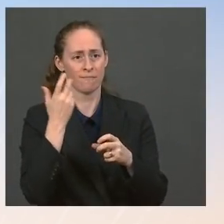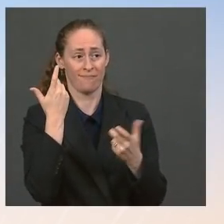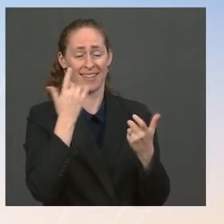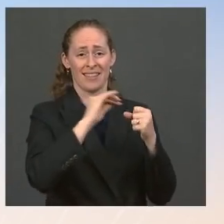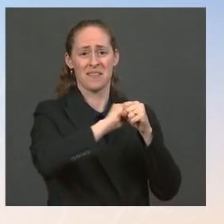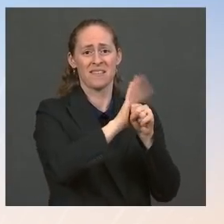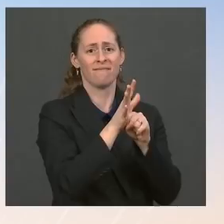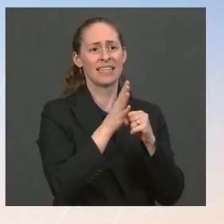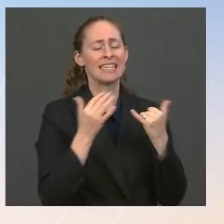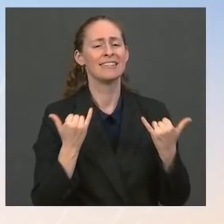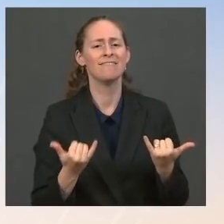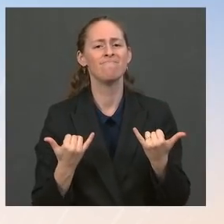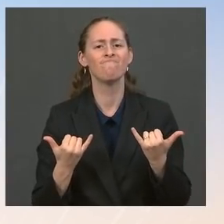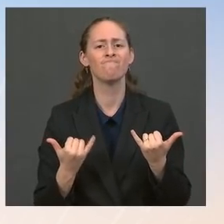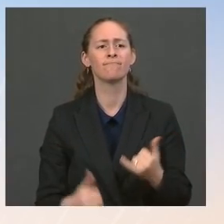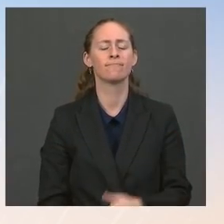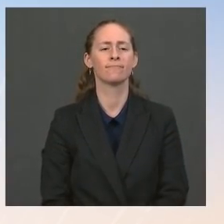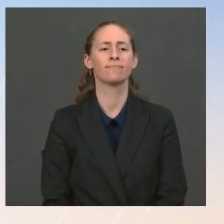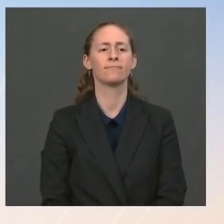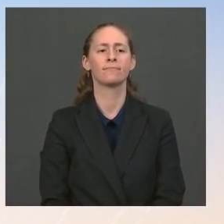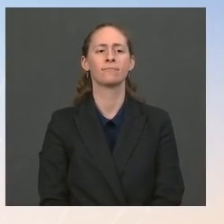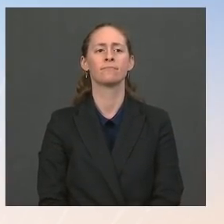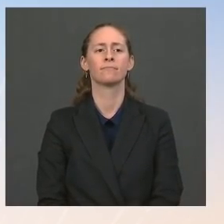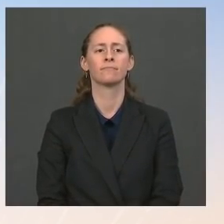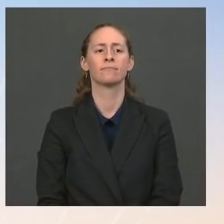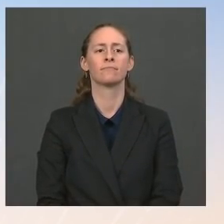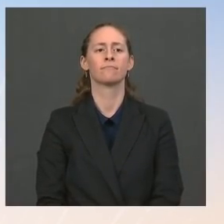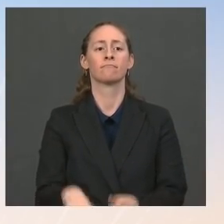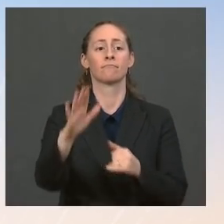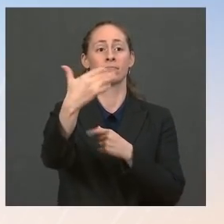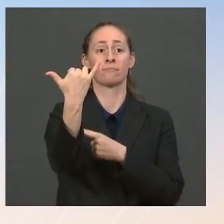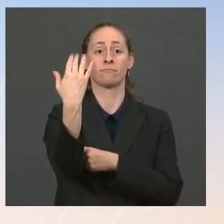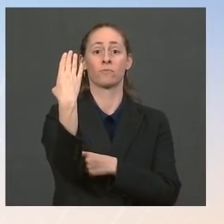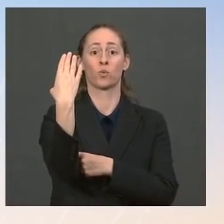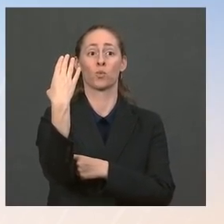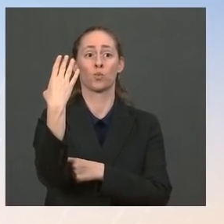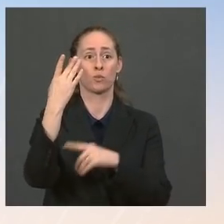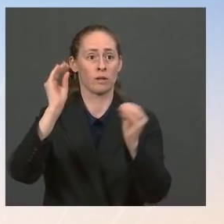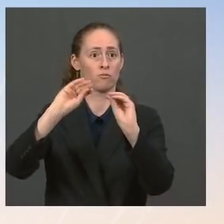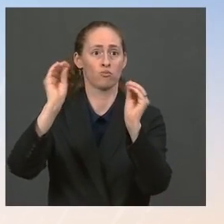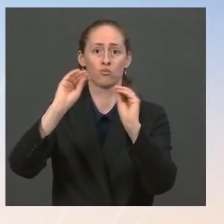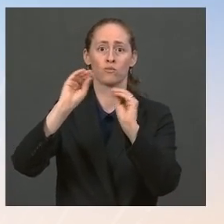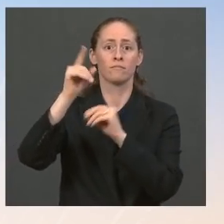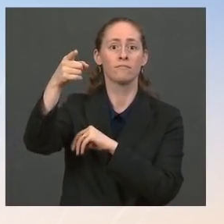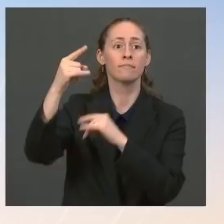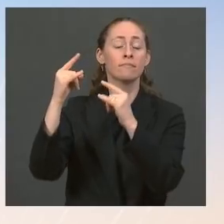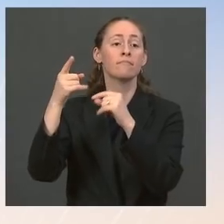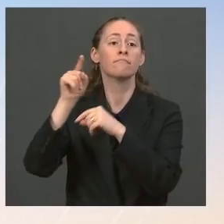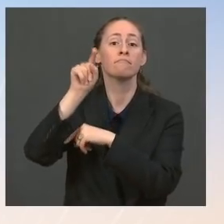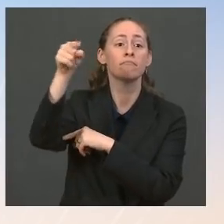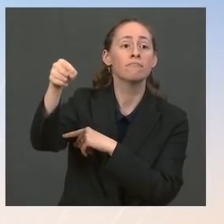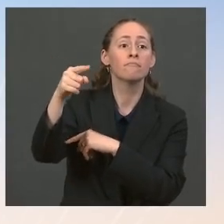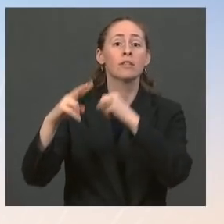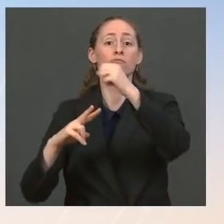As of this morning, there are no longer any migrants in the camp underneath the Del Rio International Bridge.